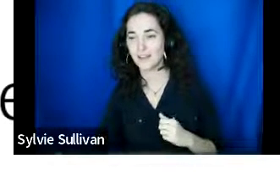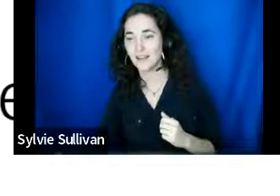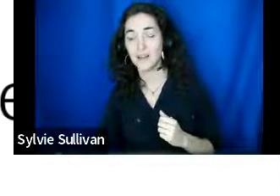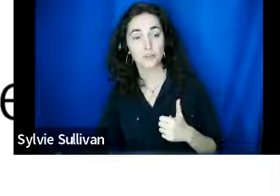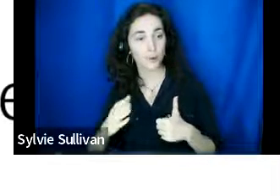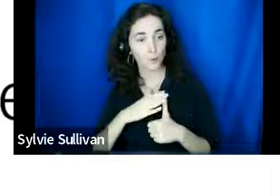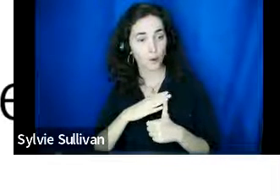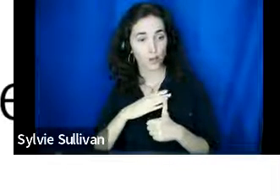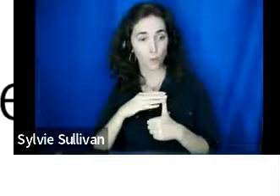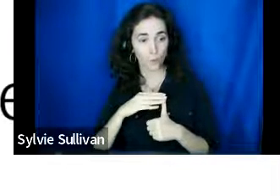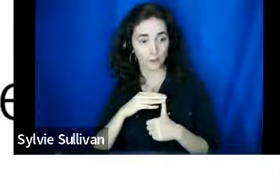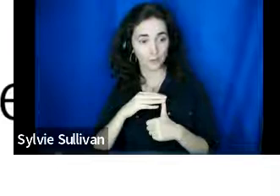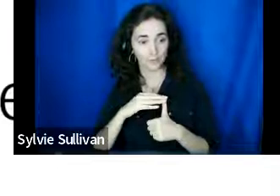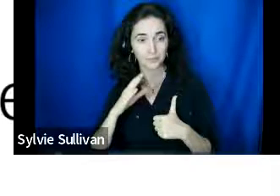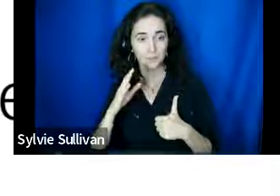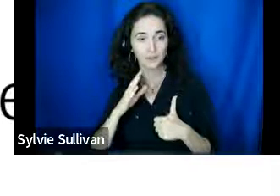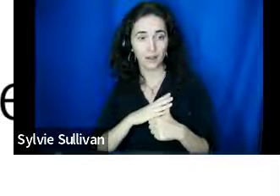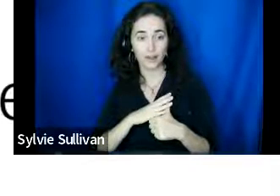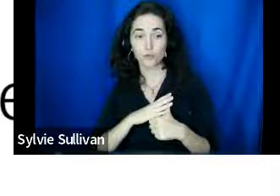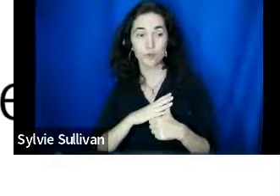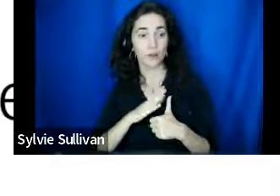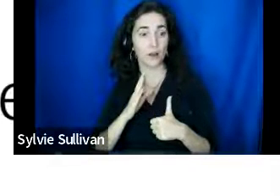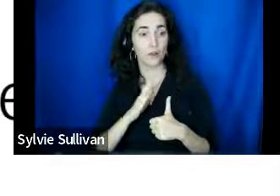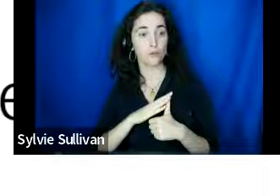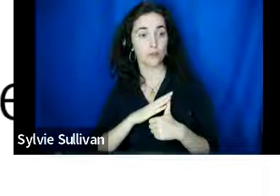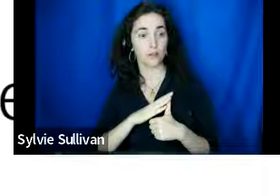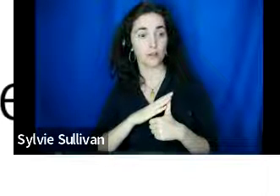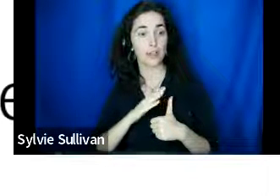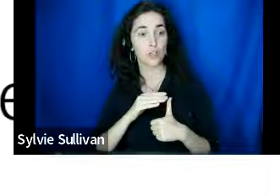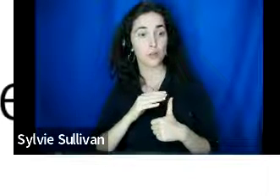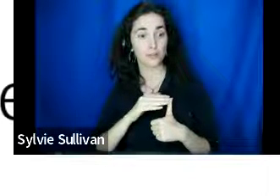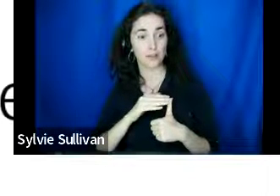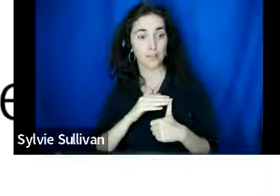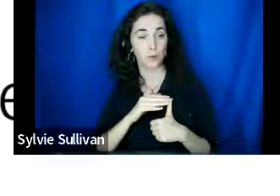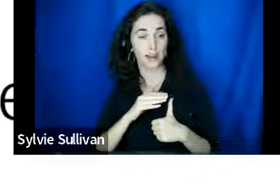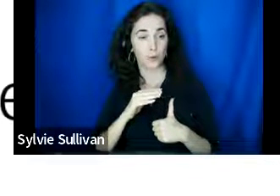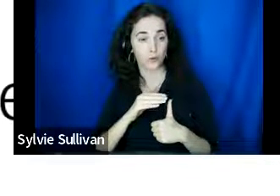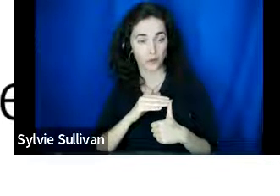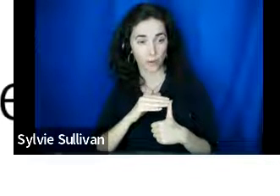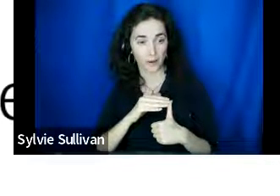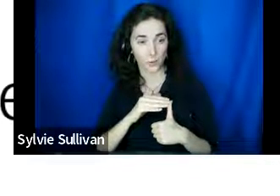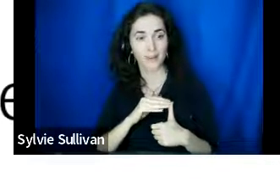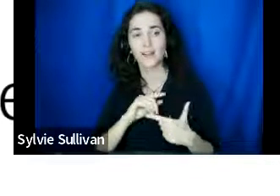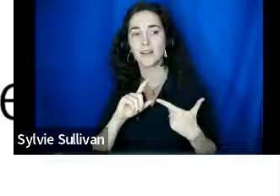So that was point number one, to use a language learning method that will allow you to start right away.